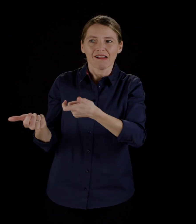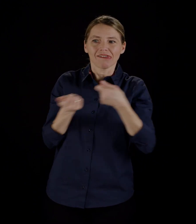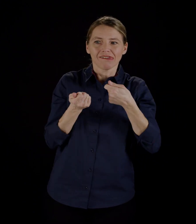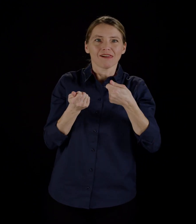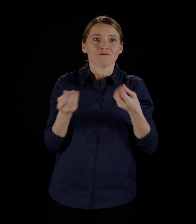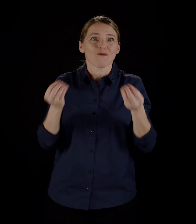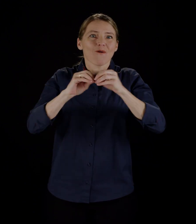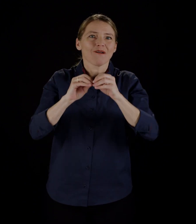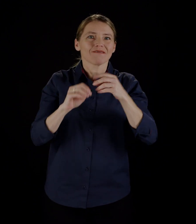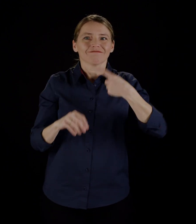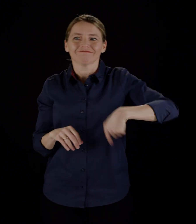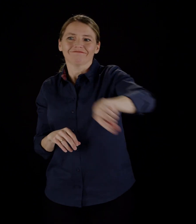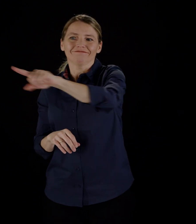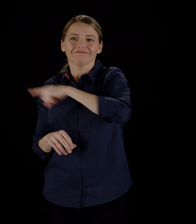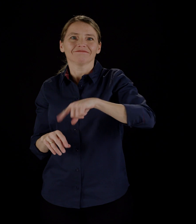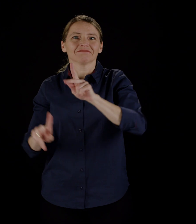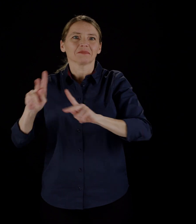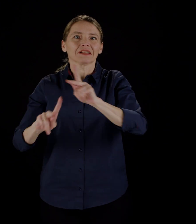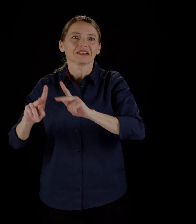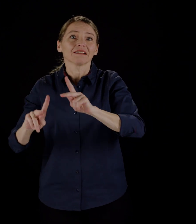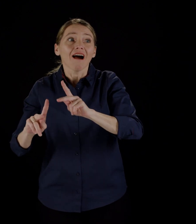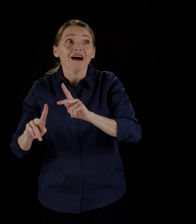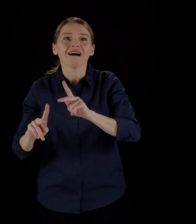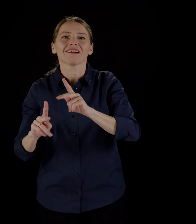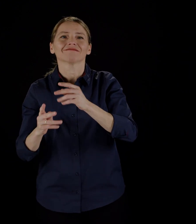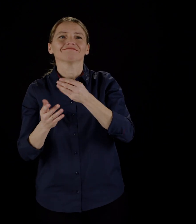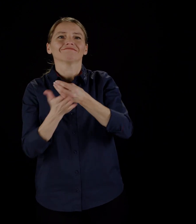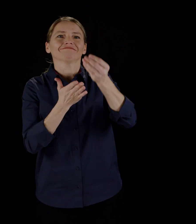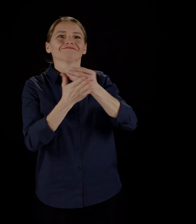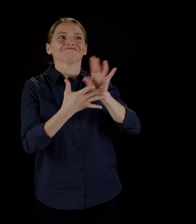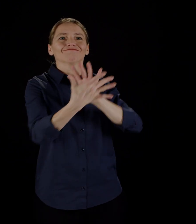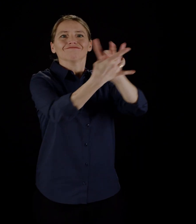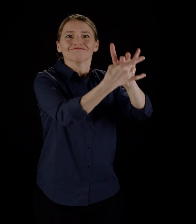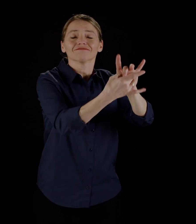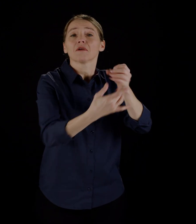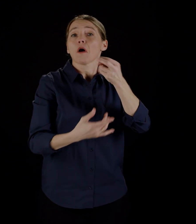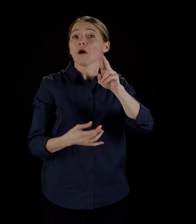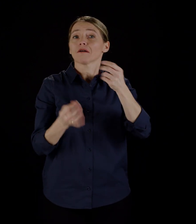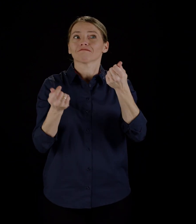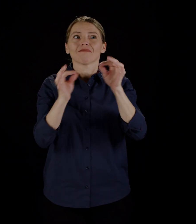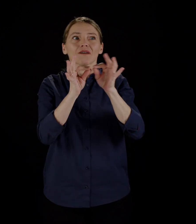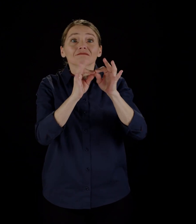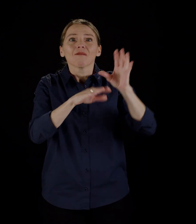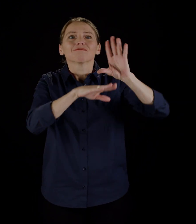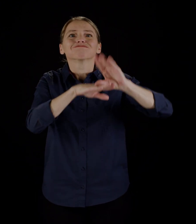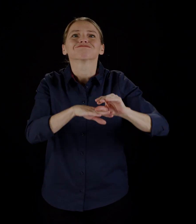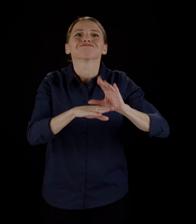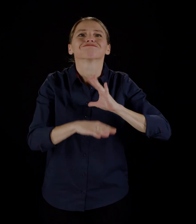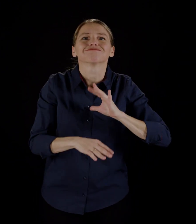These incentives may be offered only for a specific period of time and/or may have conditions